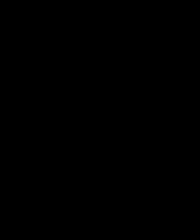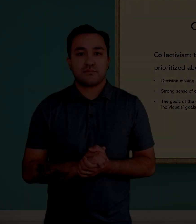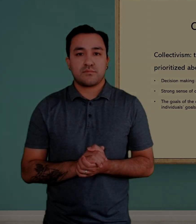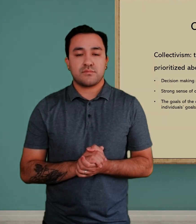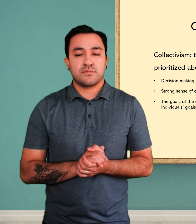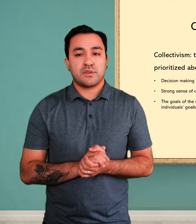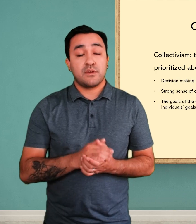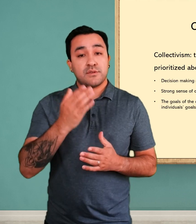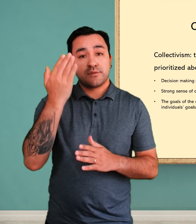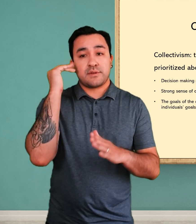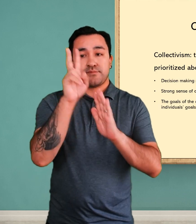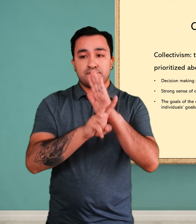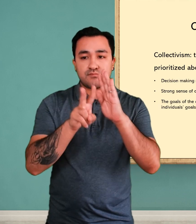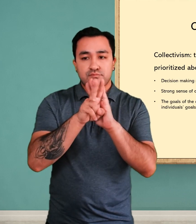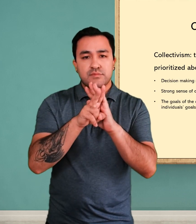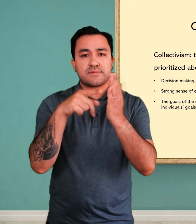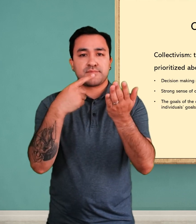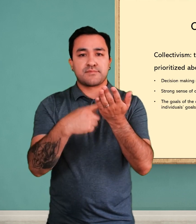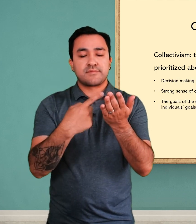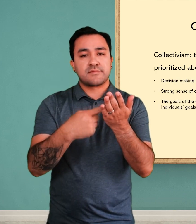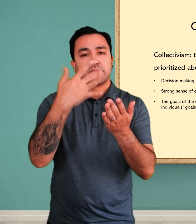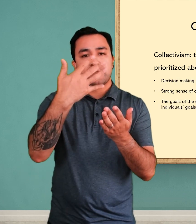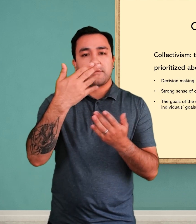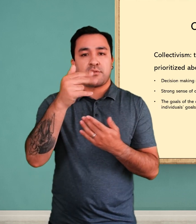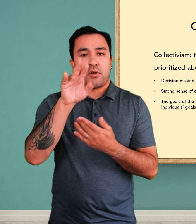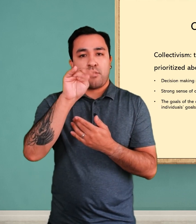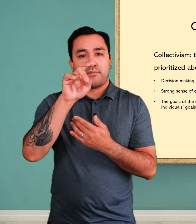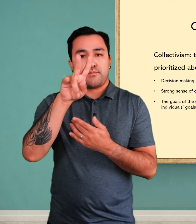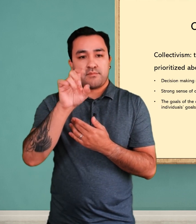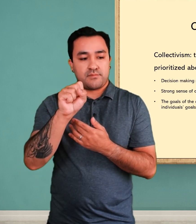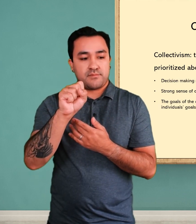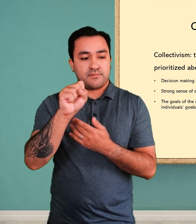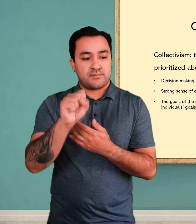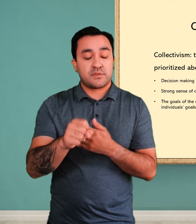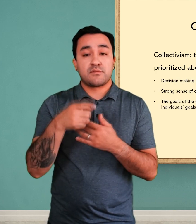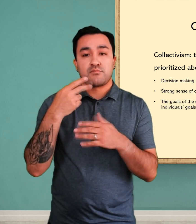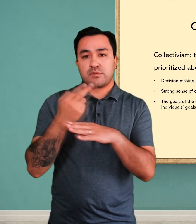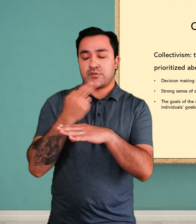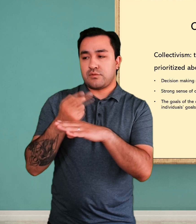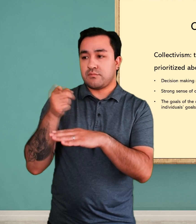The last video explored the five hallmarks of culture, a way to determine if a culture is a